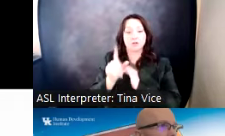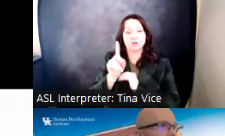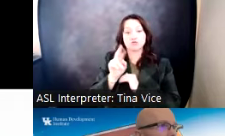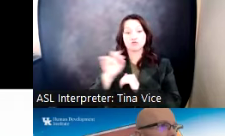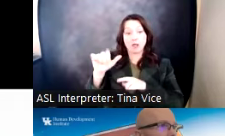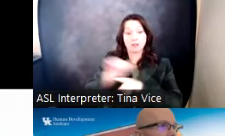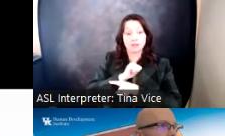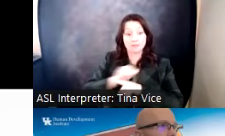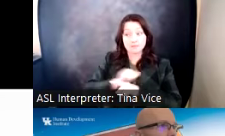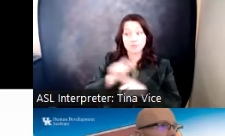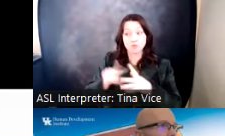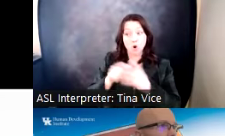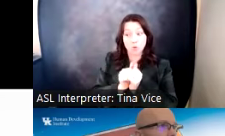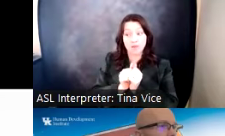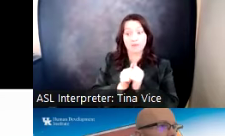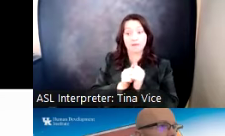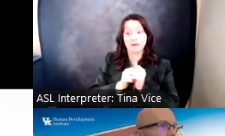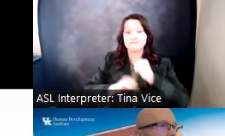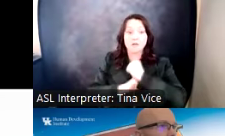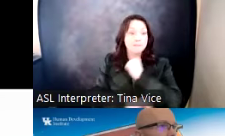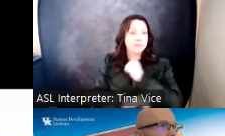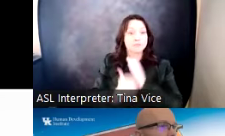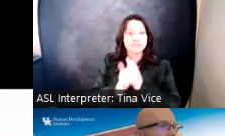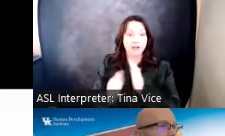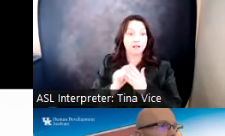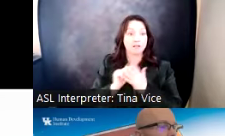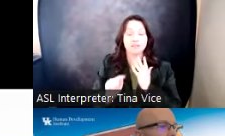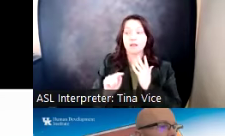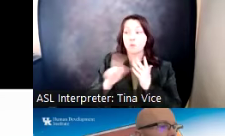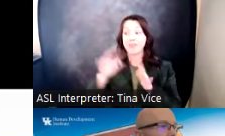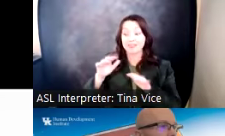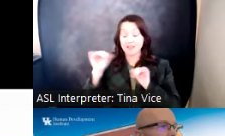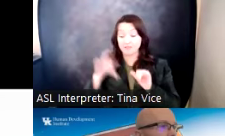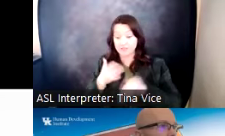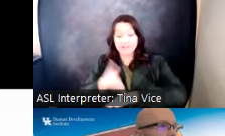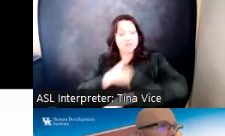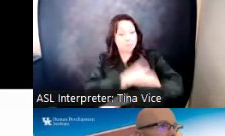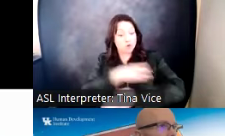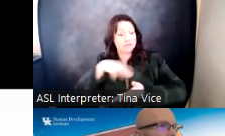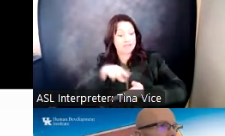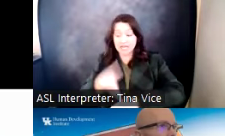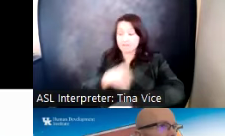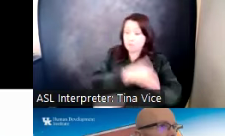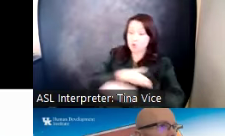to feel like when they walked away that they were a better dancer or they were a better soccer player. Um, and so we